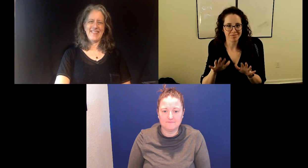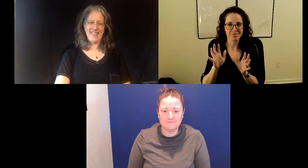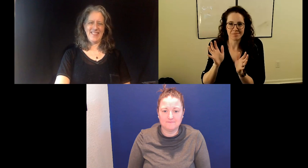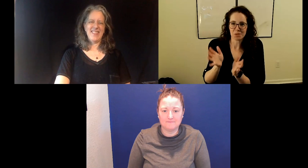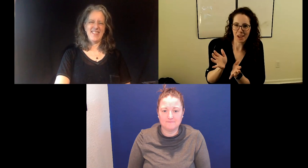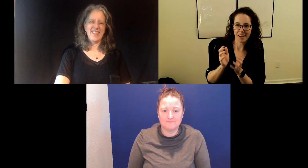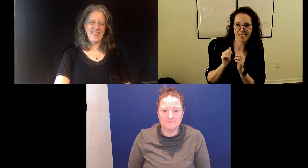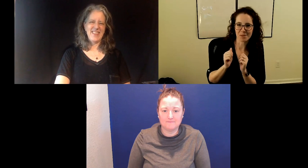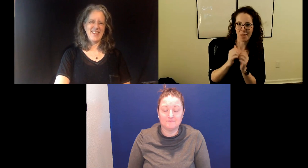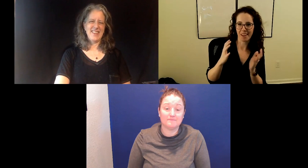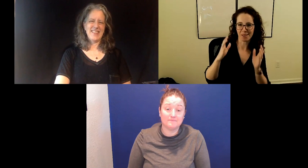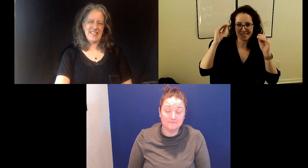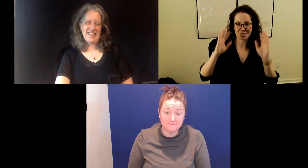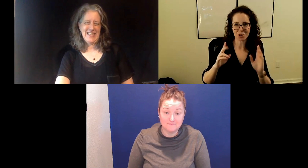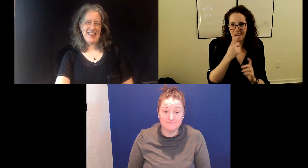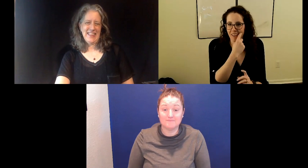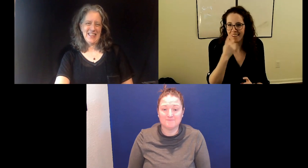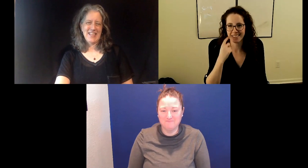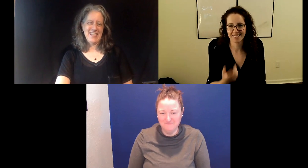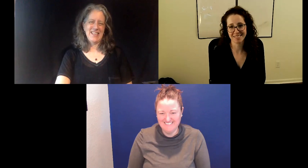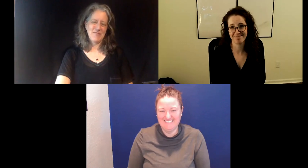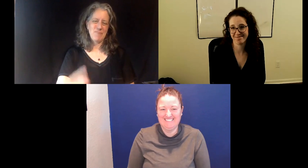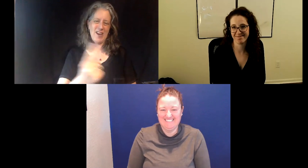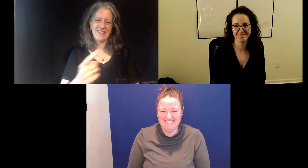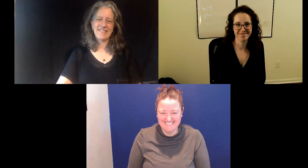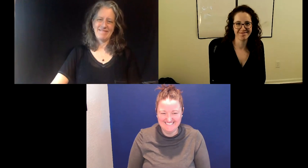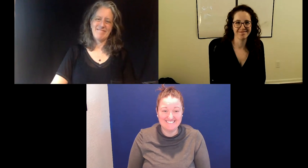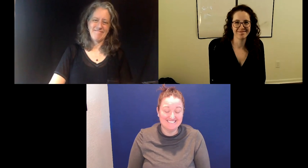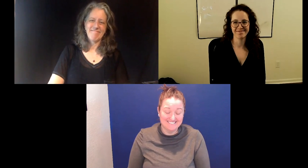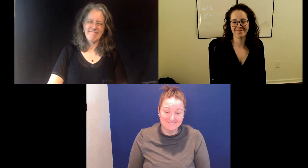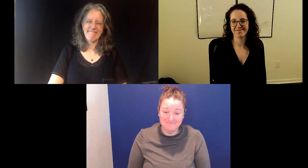also it's a good time for them to like chill out and chat without the teacher you know what i mean